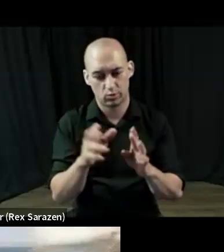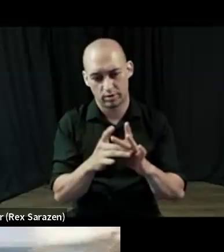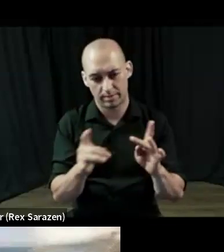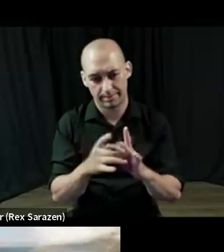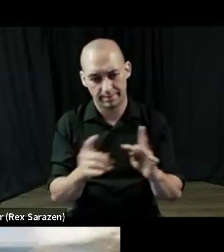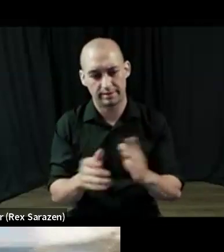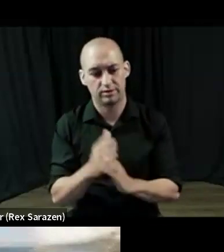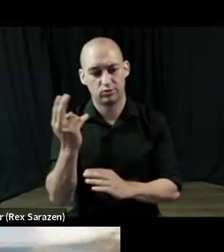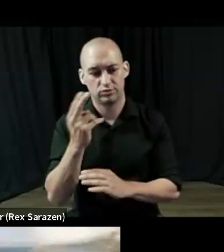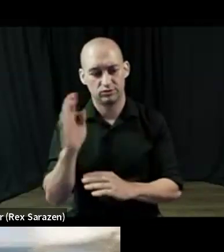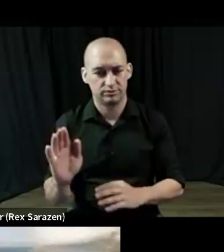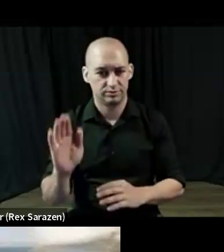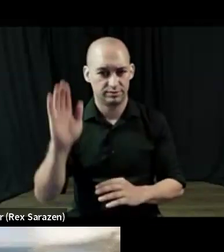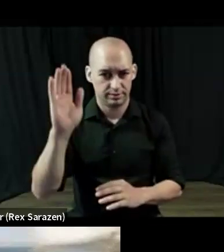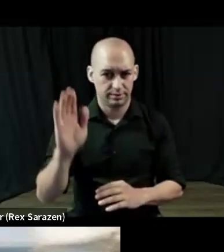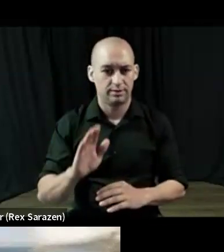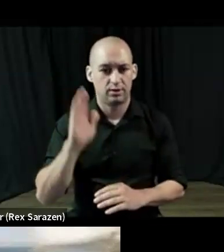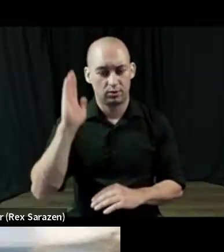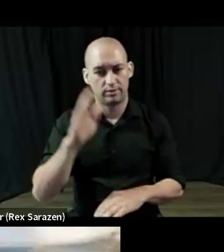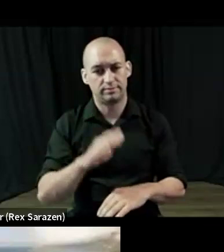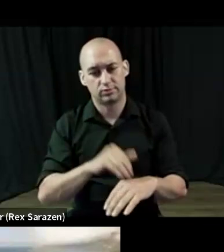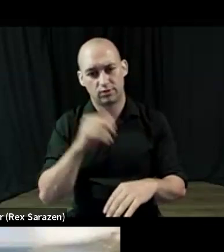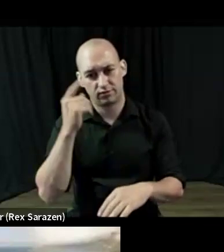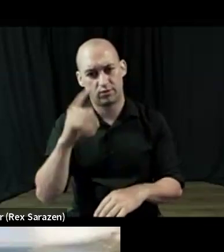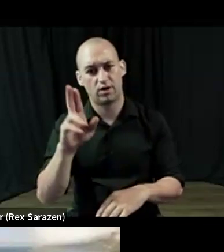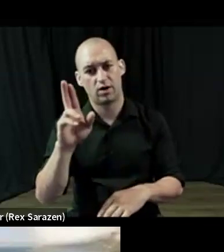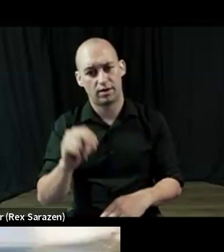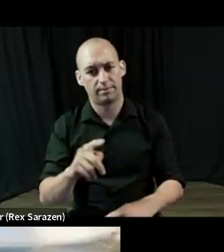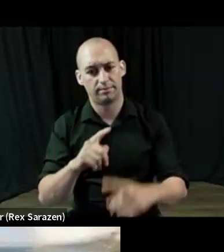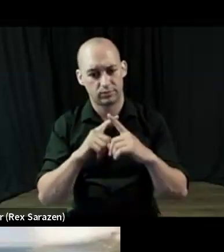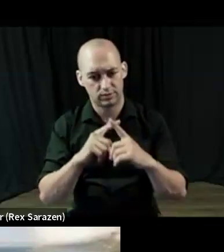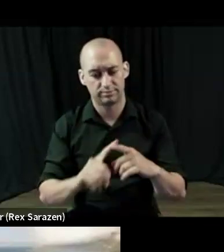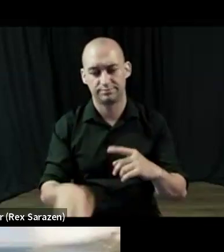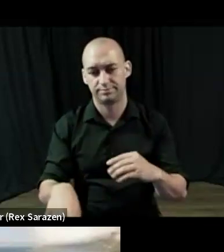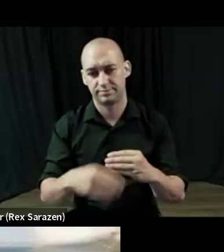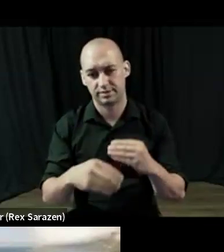and we will call to unmute you. Additionally, Anh is going to put a question in the chat to